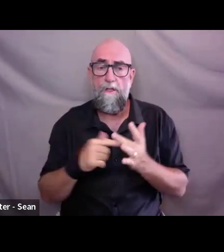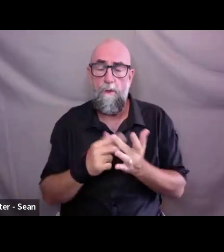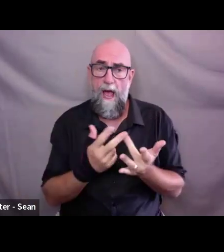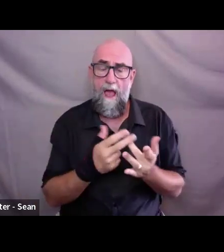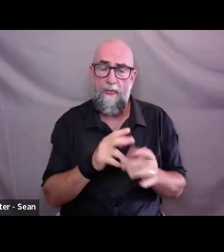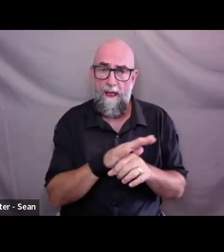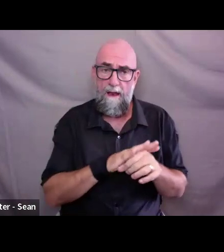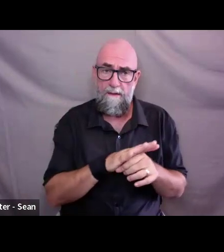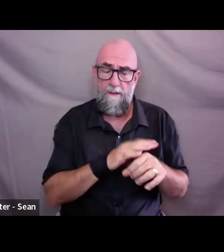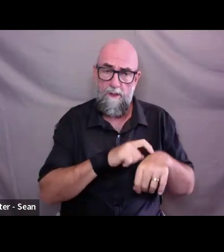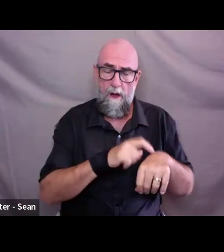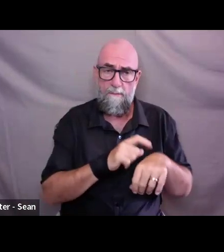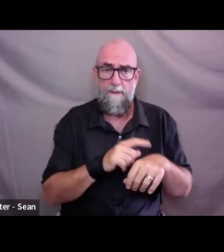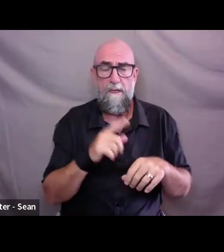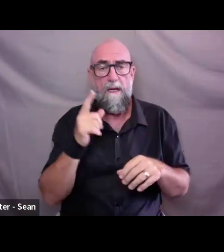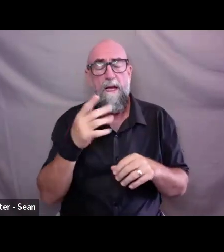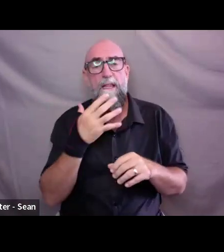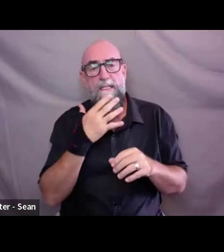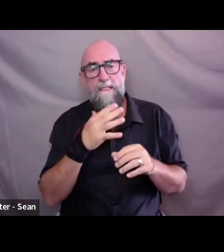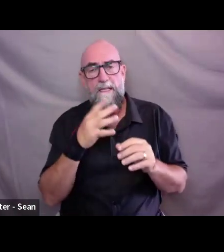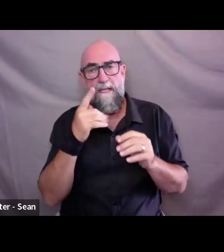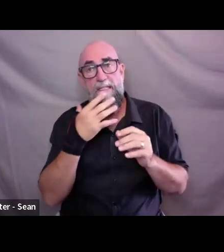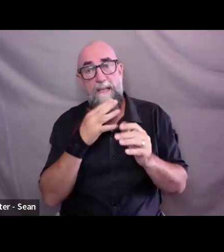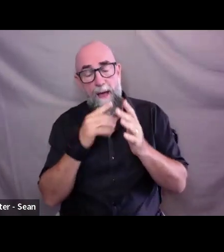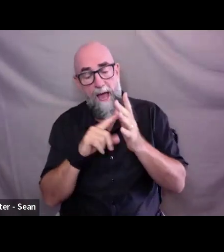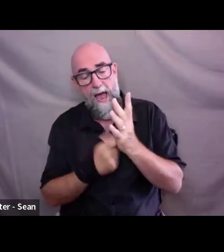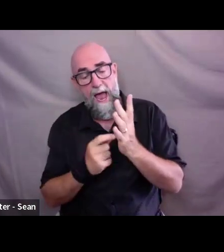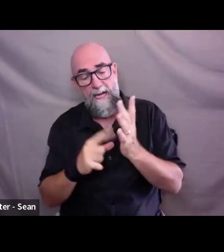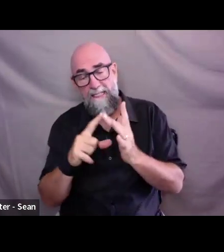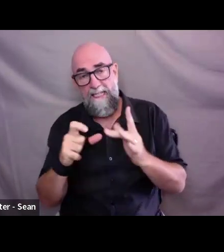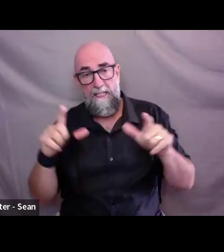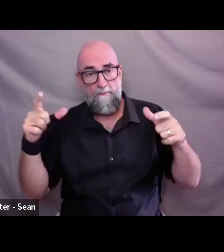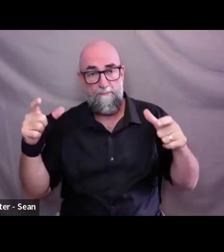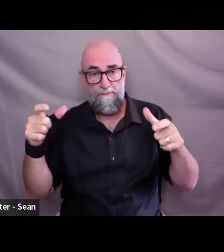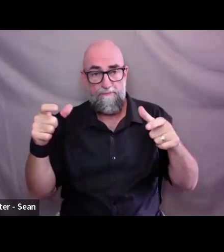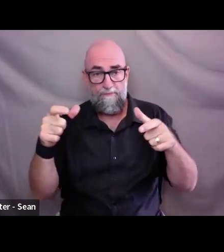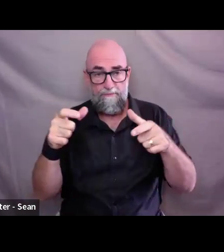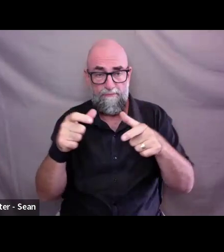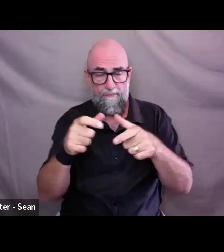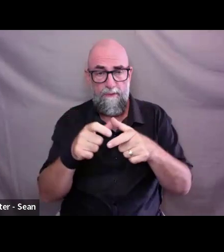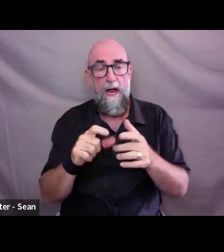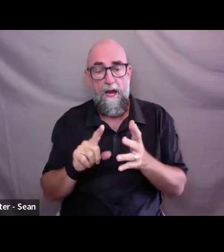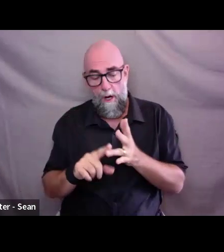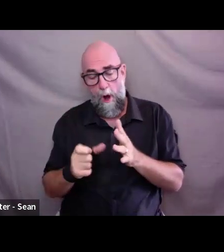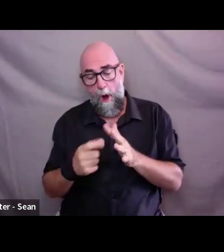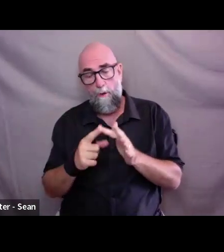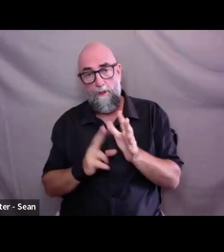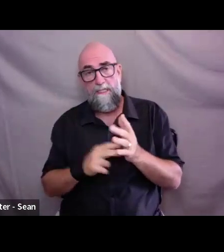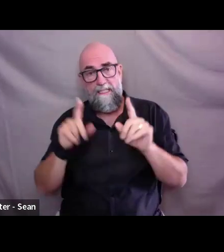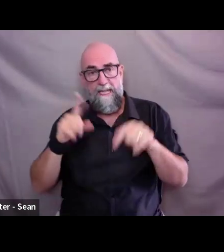of the Arctic ice coverage is shrinking. The oceans are warming and also there's ocean acidification. They are the kind of key